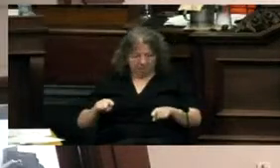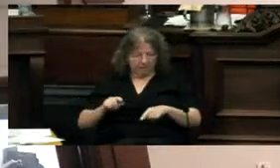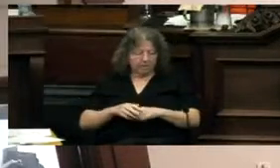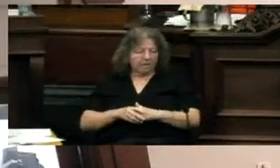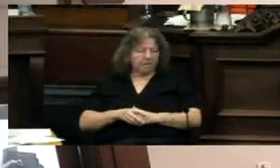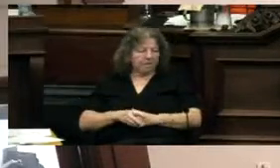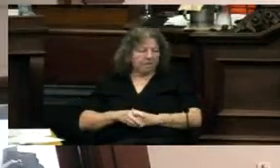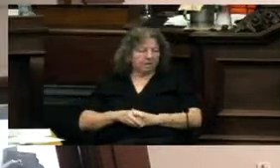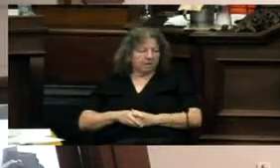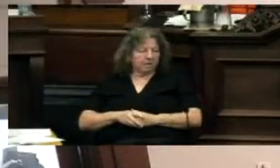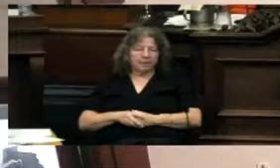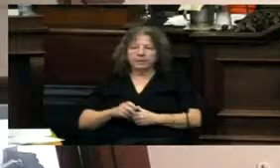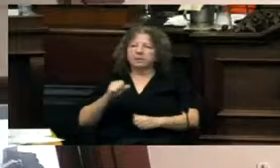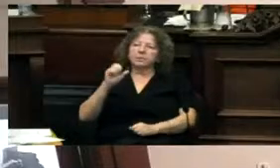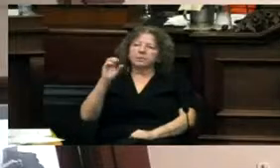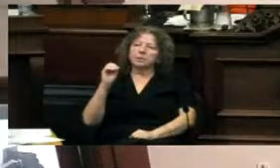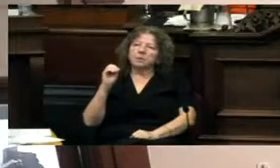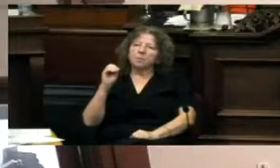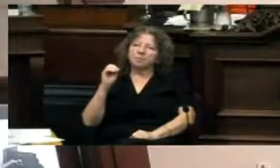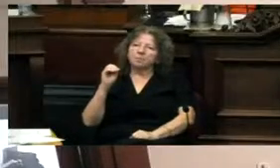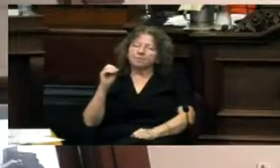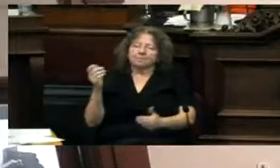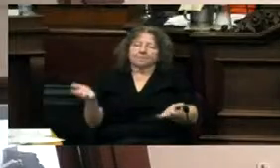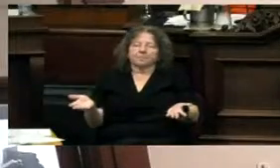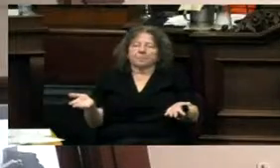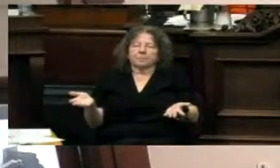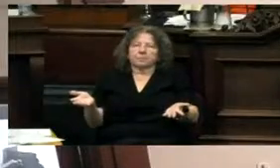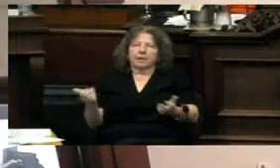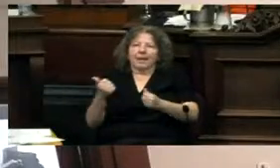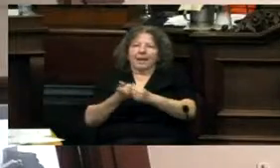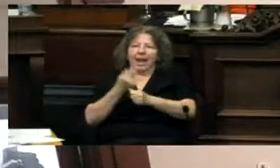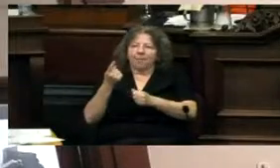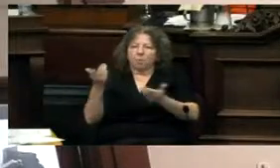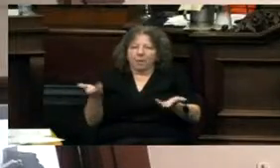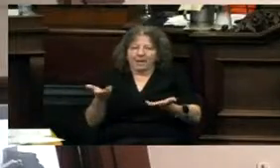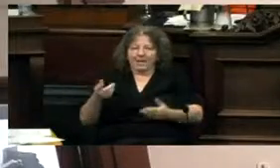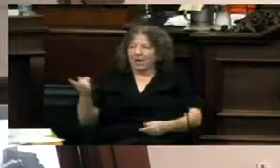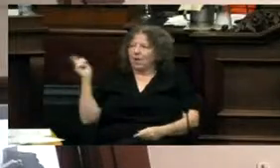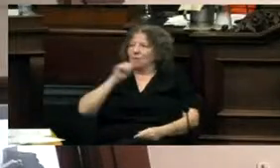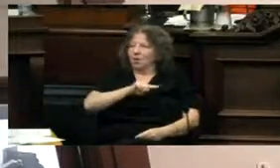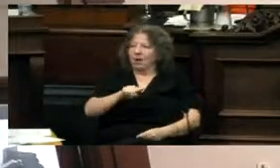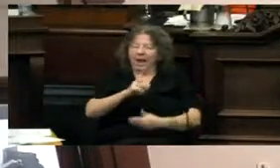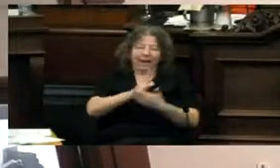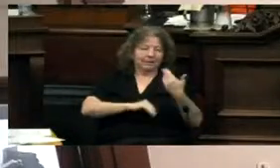city of Rochester. Then we would make that consideration. But since I've been on council, this is the only time that this has